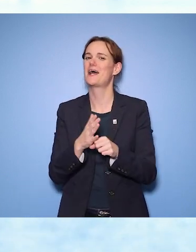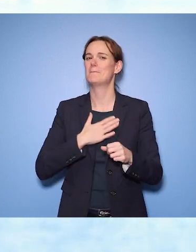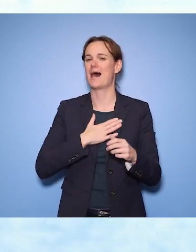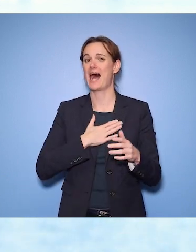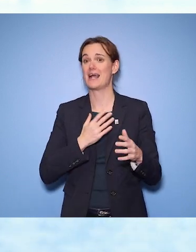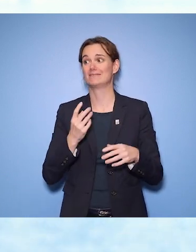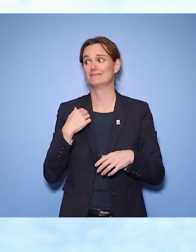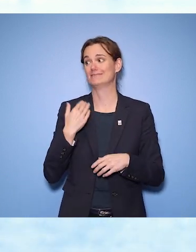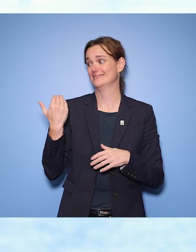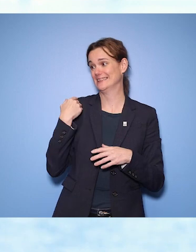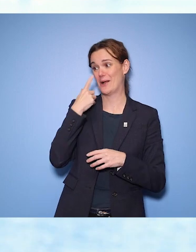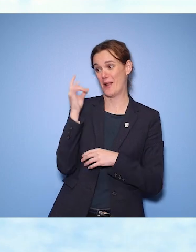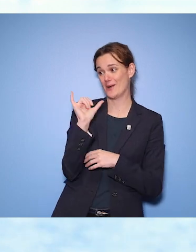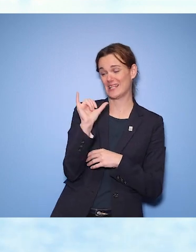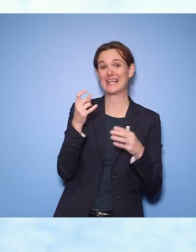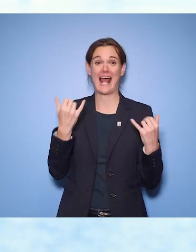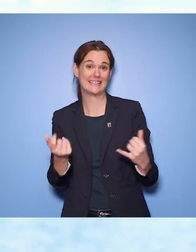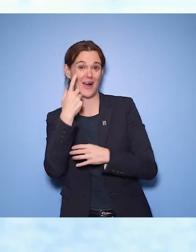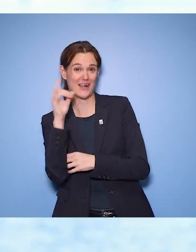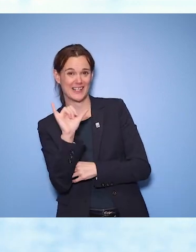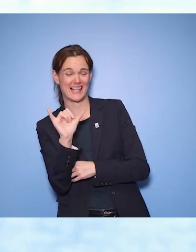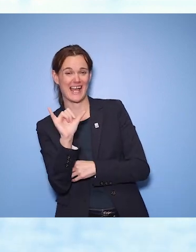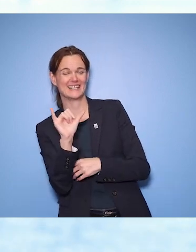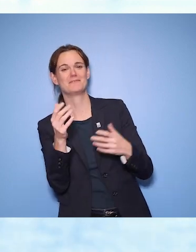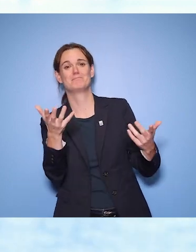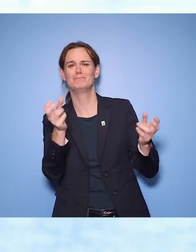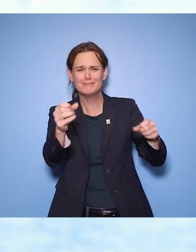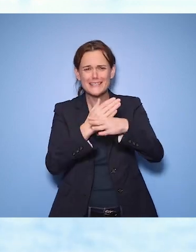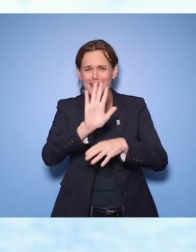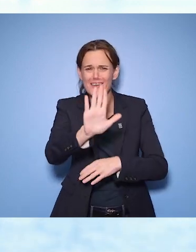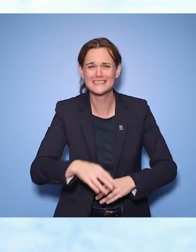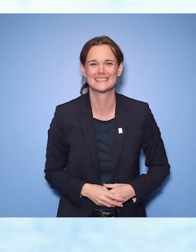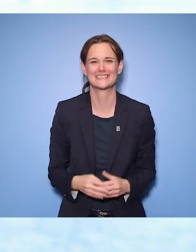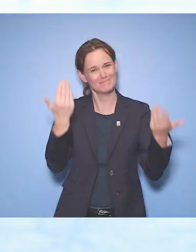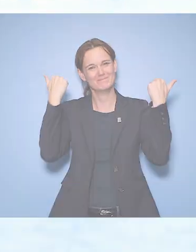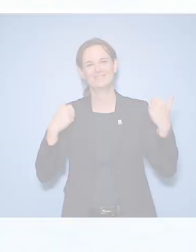promised here is my 'how it started and how it's going.' I hope you will join in on the fun too.